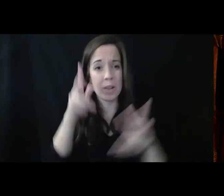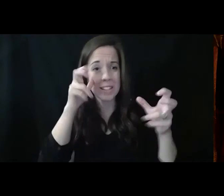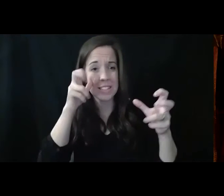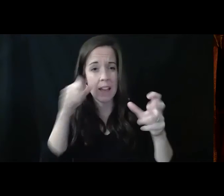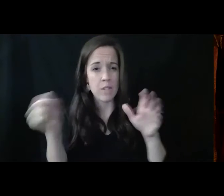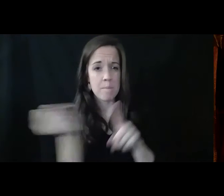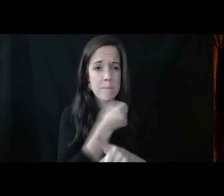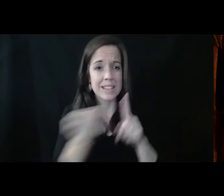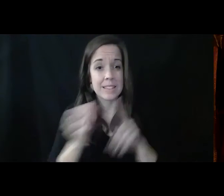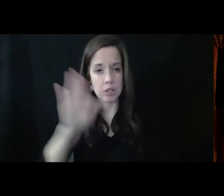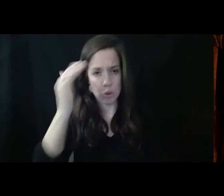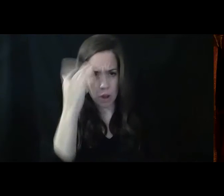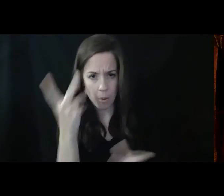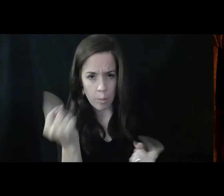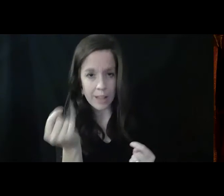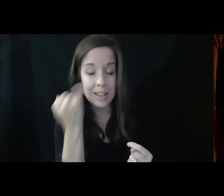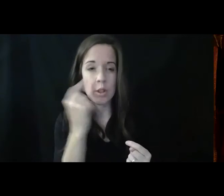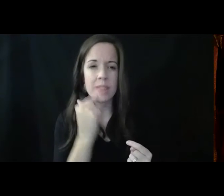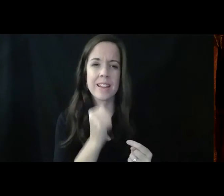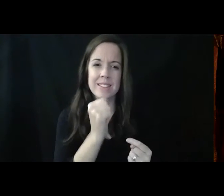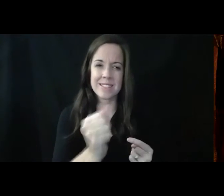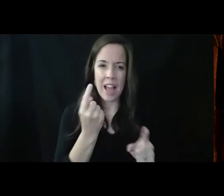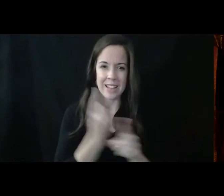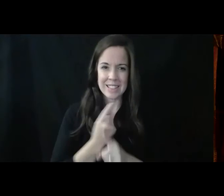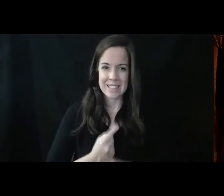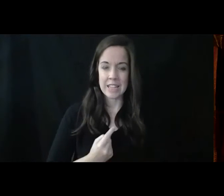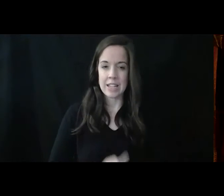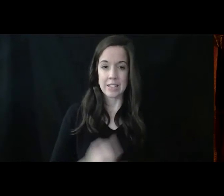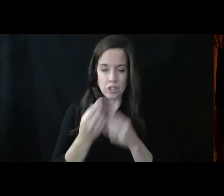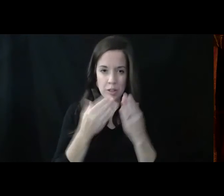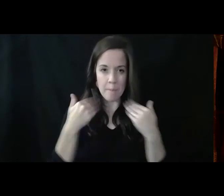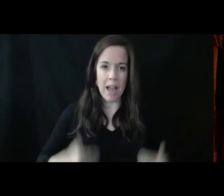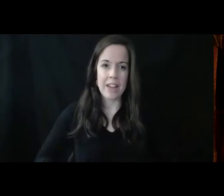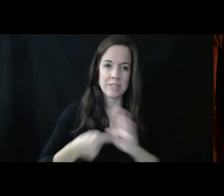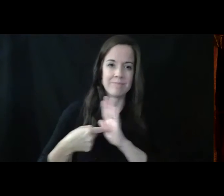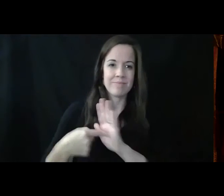if you think it’s indecent // for a body to fan open iridescent // gird your gaze